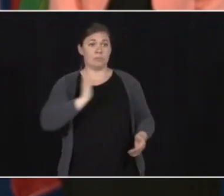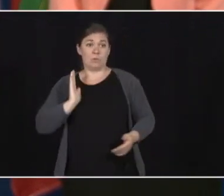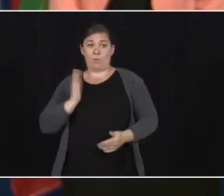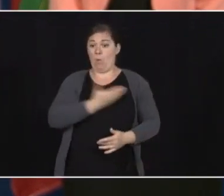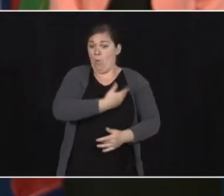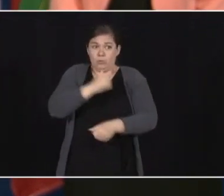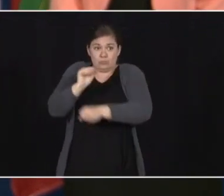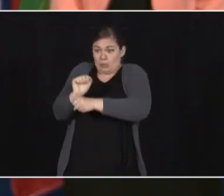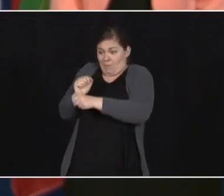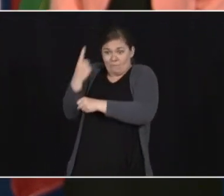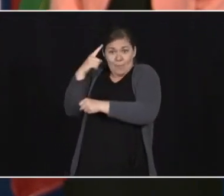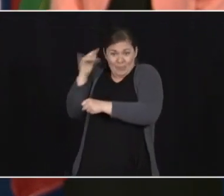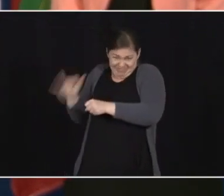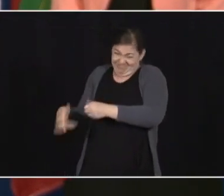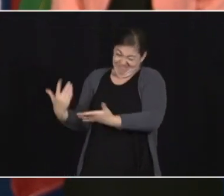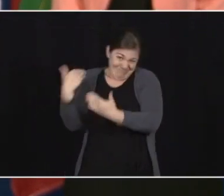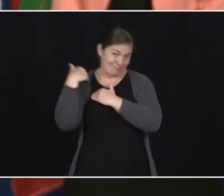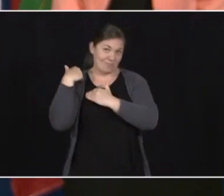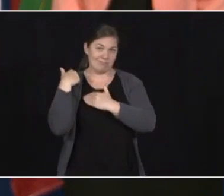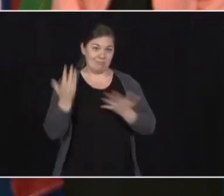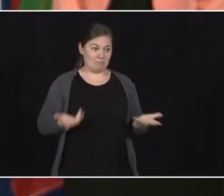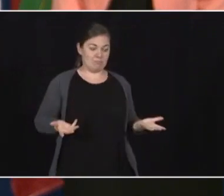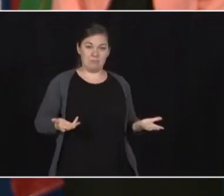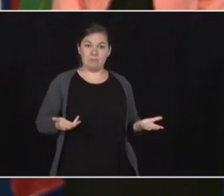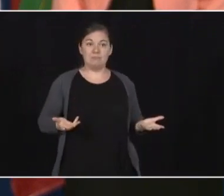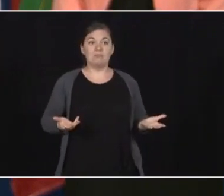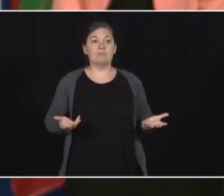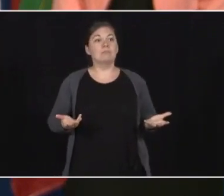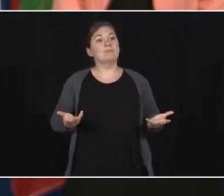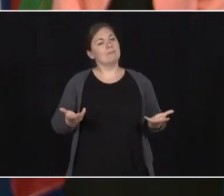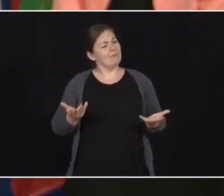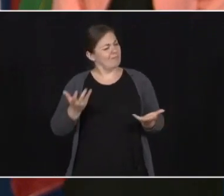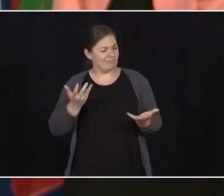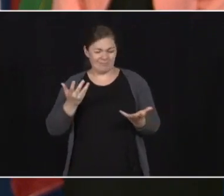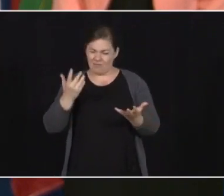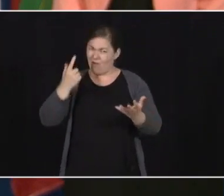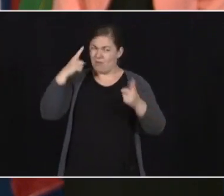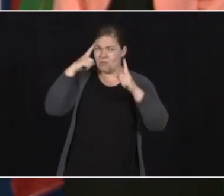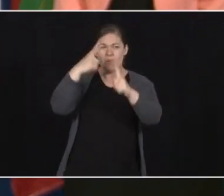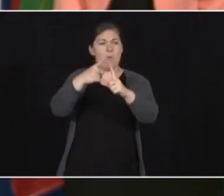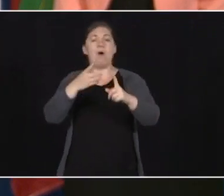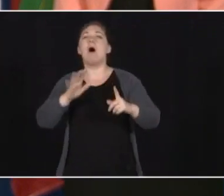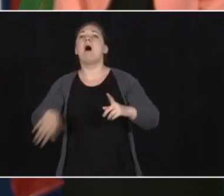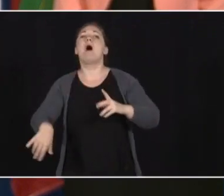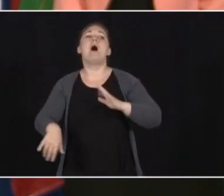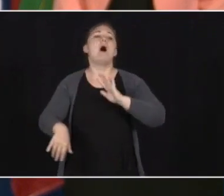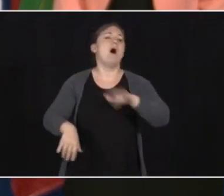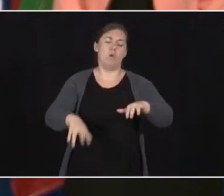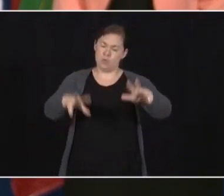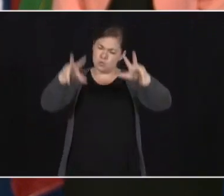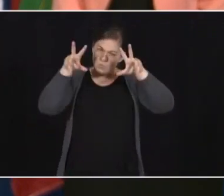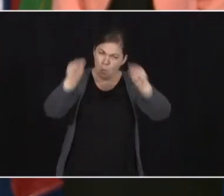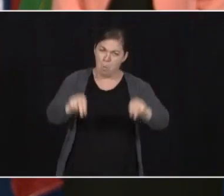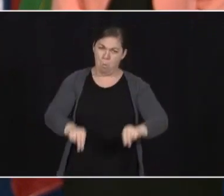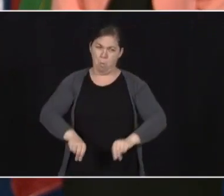it is our responsibility and we will stop at nothing less thank you, and God bless the people of Ontario.